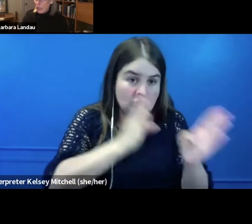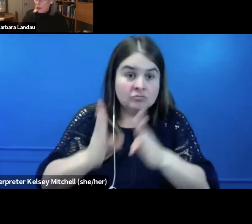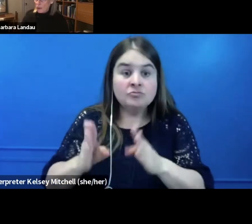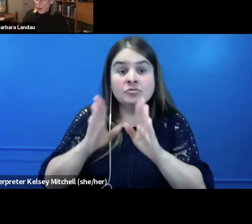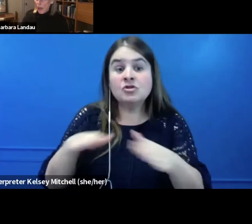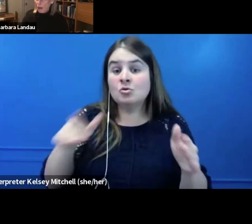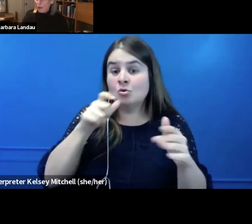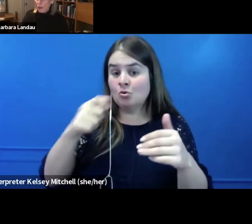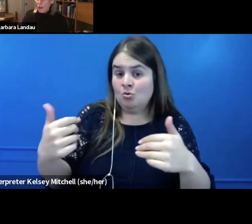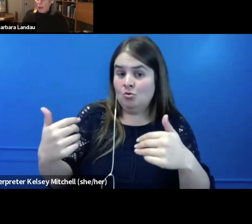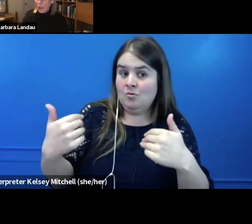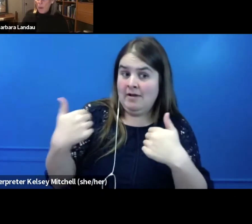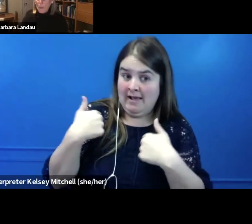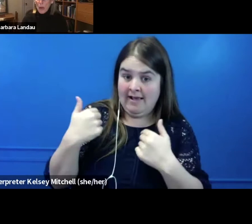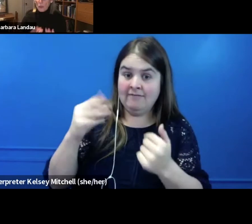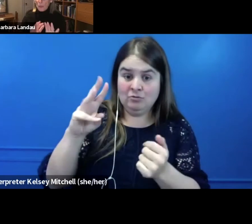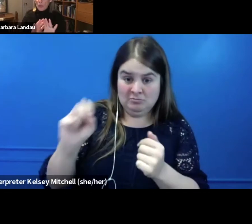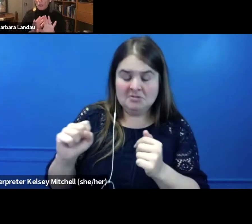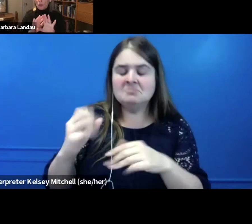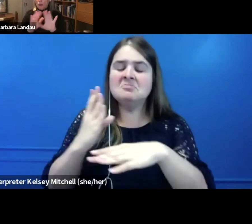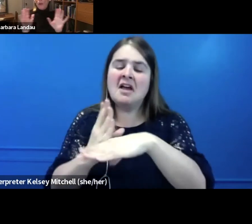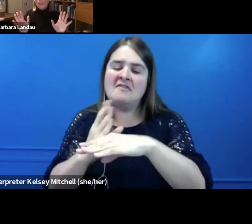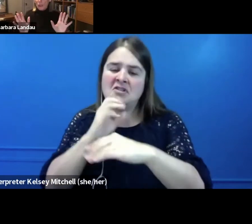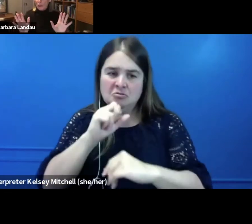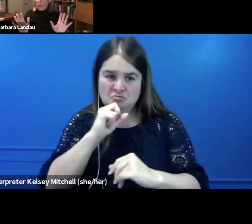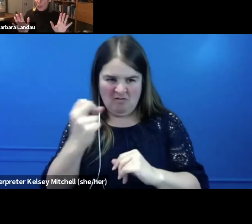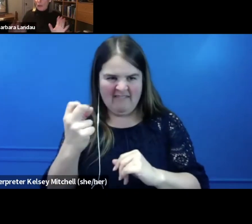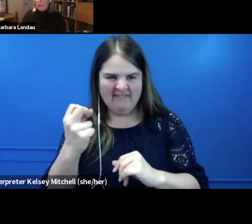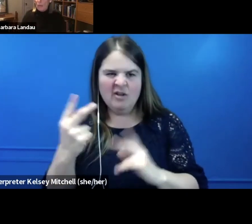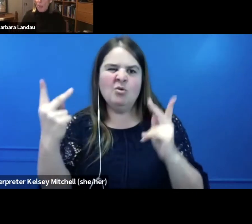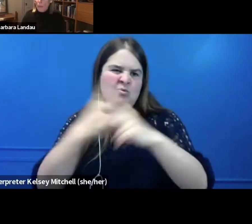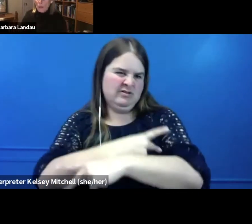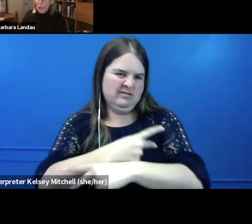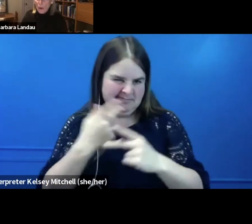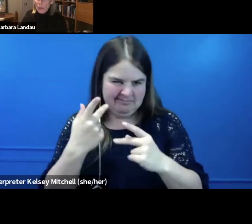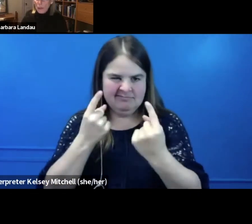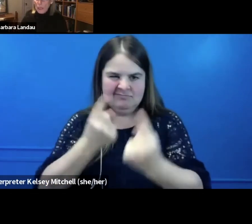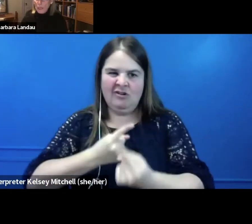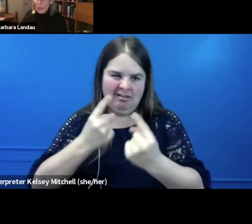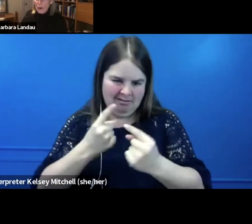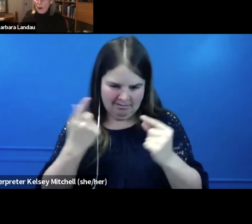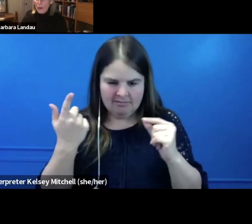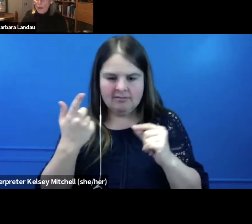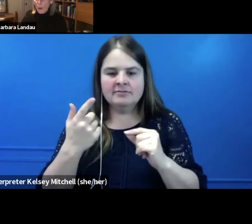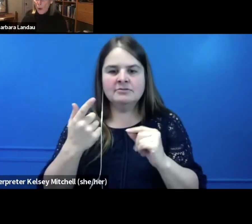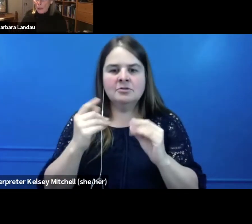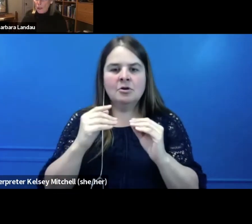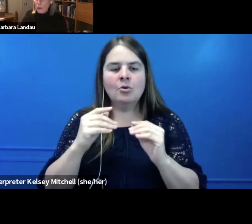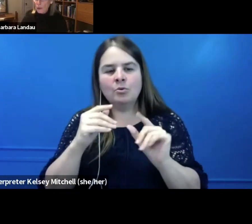age of 12 show much much noisier data